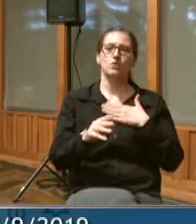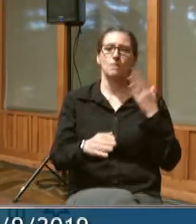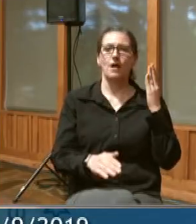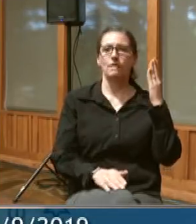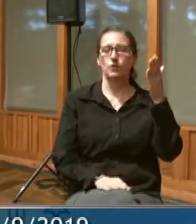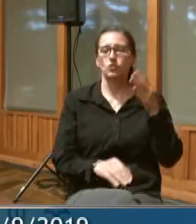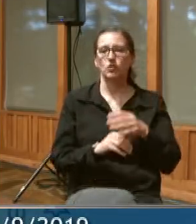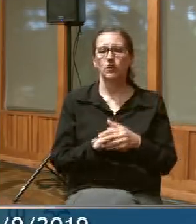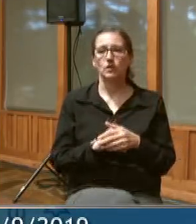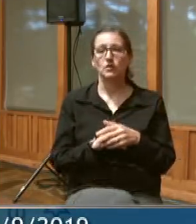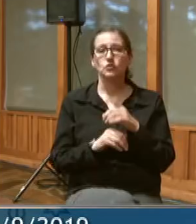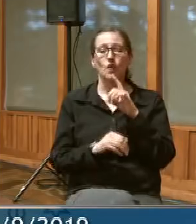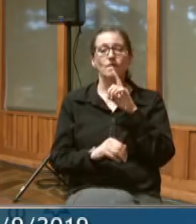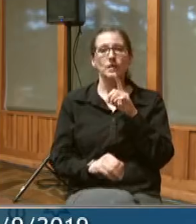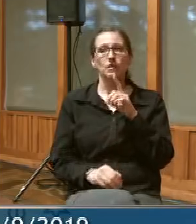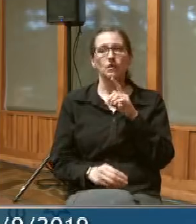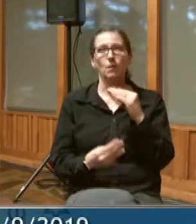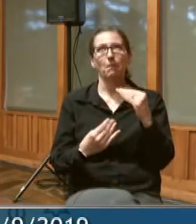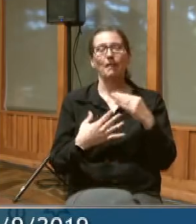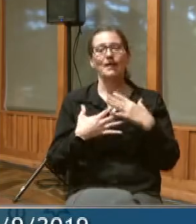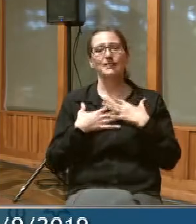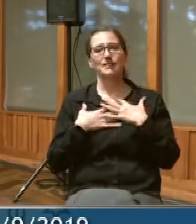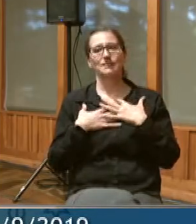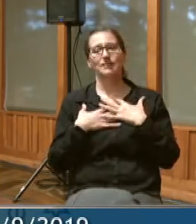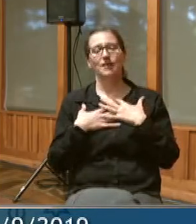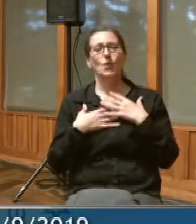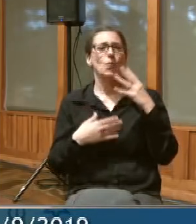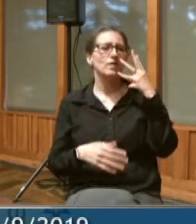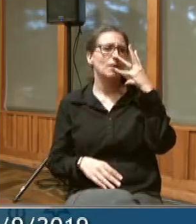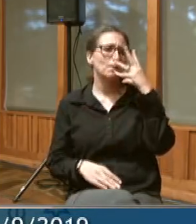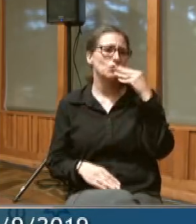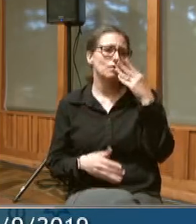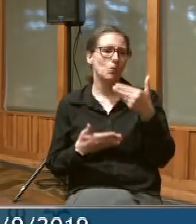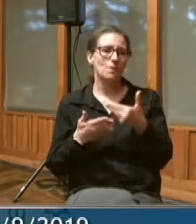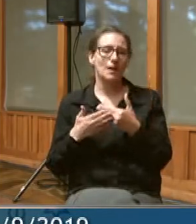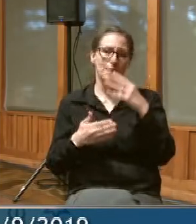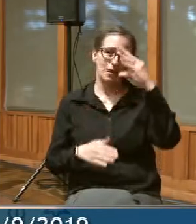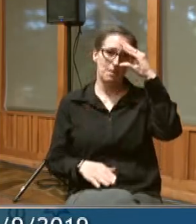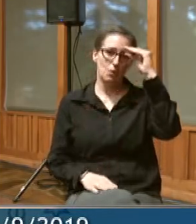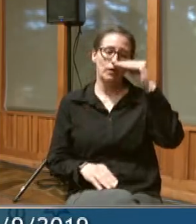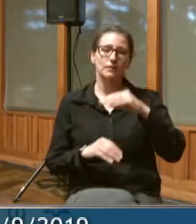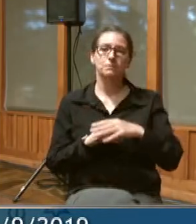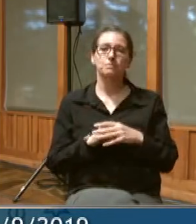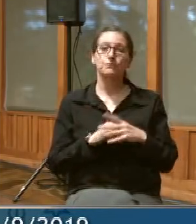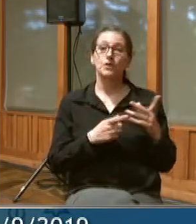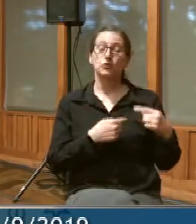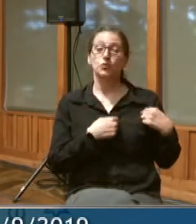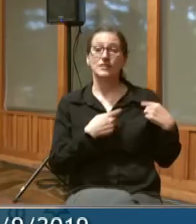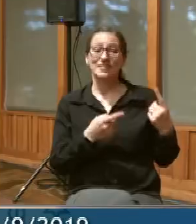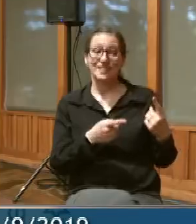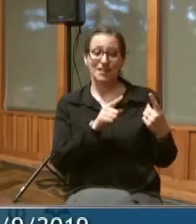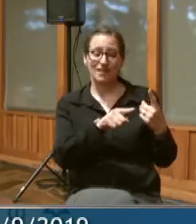AND HELP ME FIND A JOB, AND THAT GAVE ME SO MUCH MOTIVATION AND EXCITEMENT FOR THE FUTURE. I WAS BLESSED WITH A BEAUTIFUL